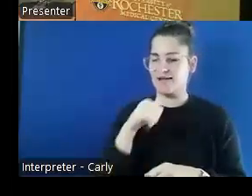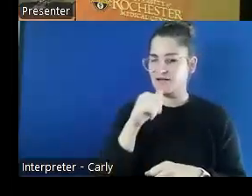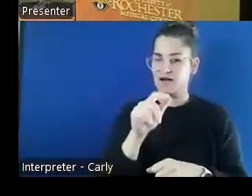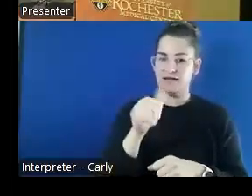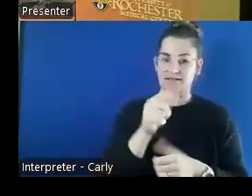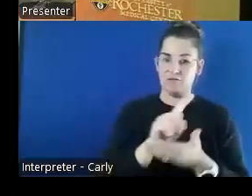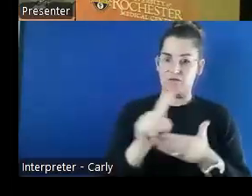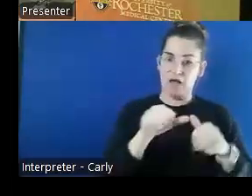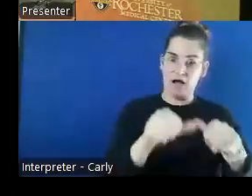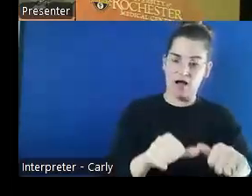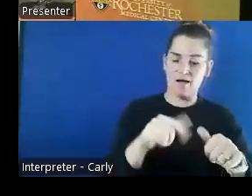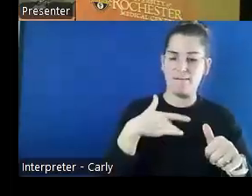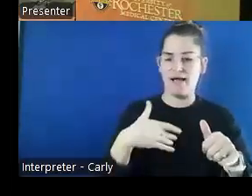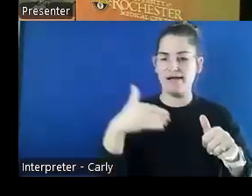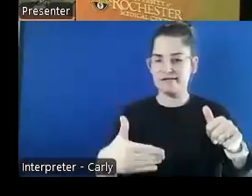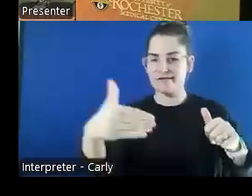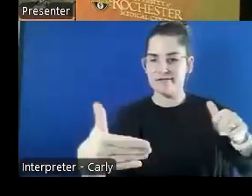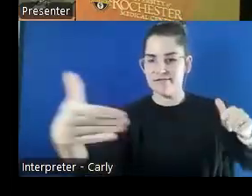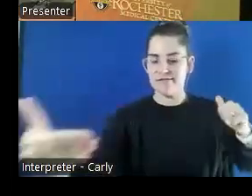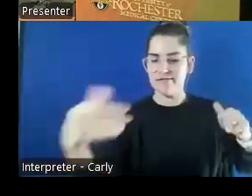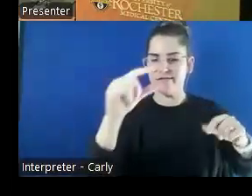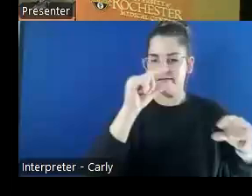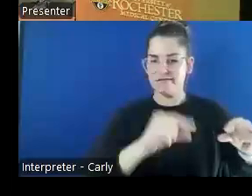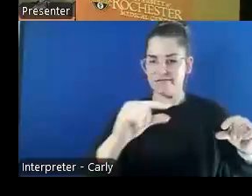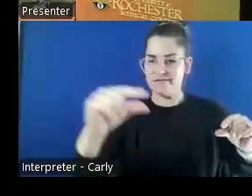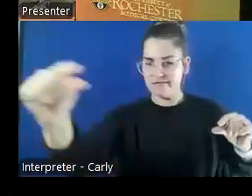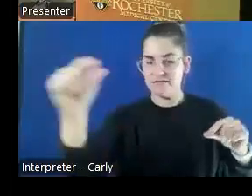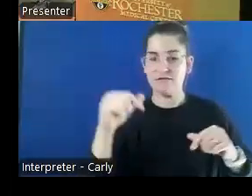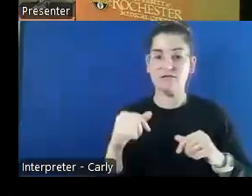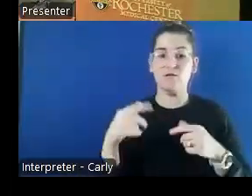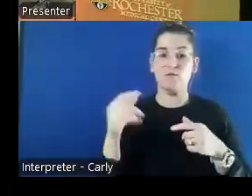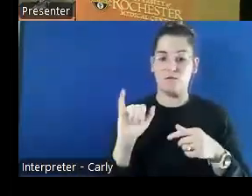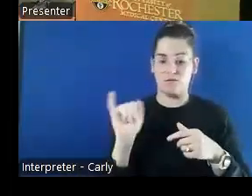time um but they also during the rotation spend one day a week going to the my's Primary Care